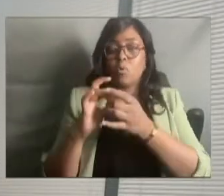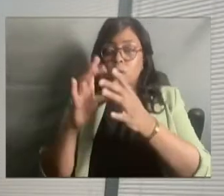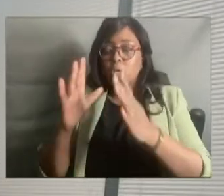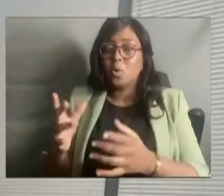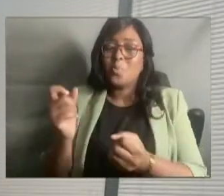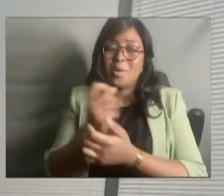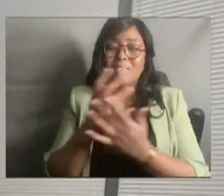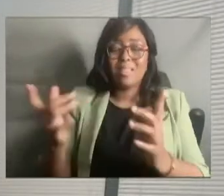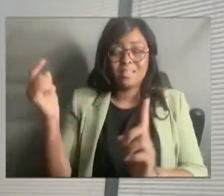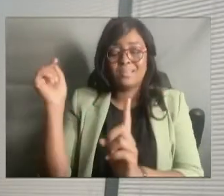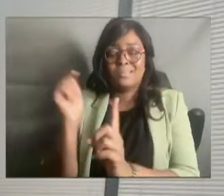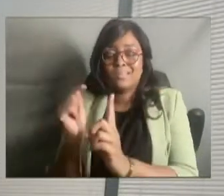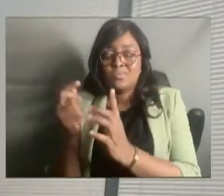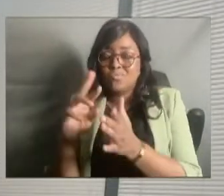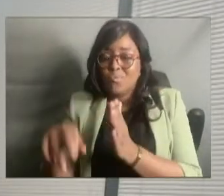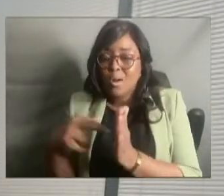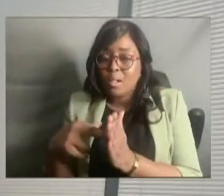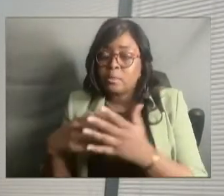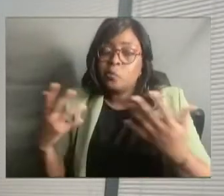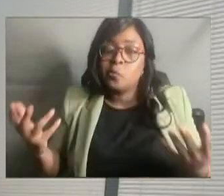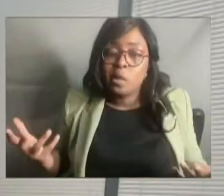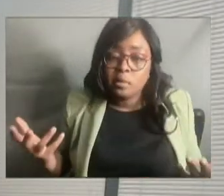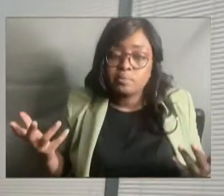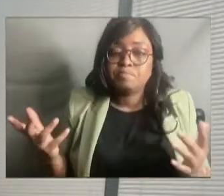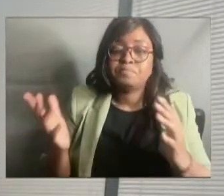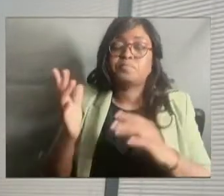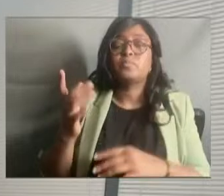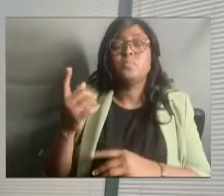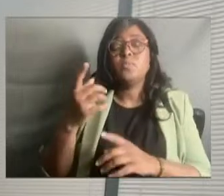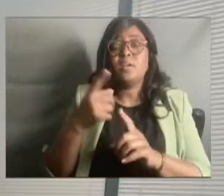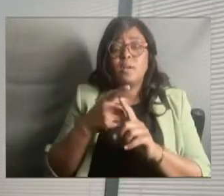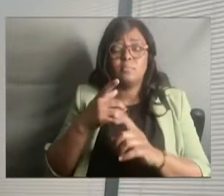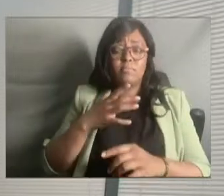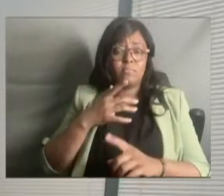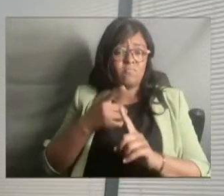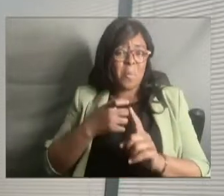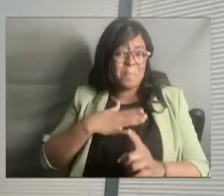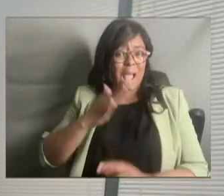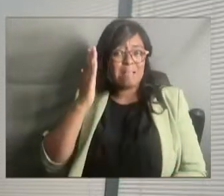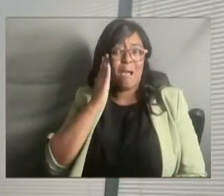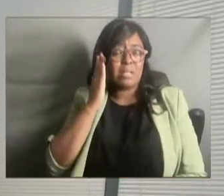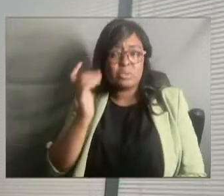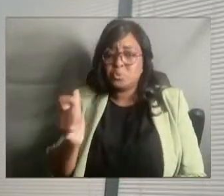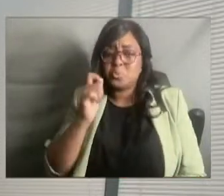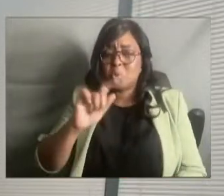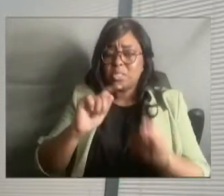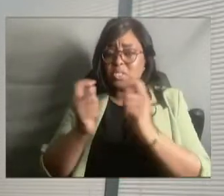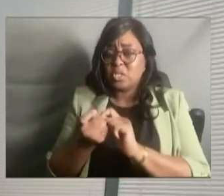college career coordinators?